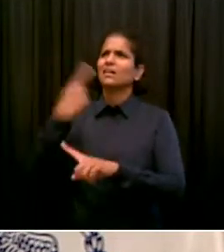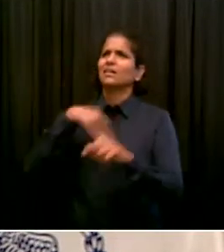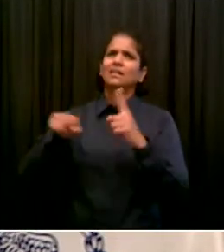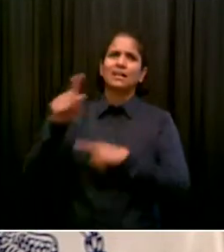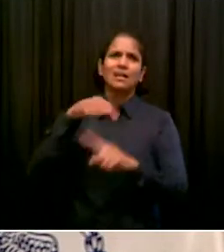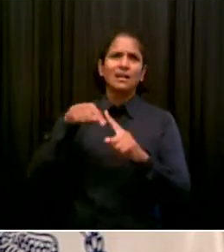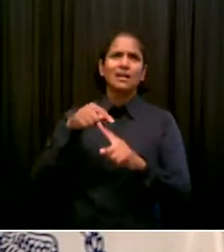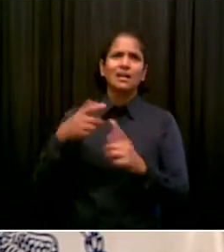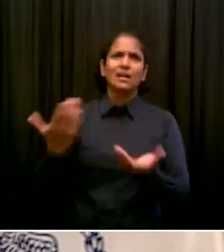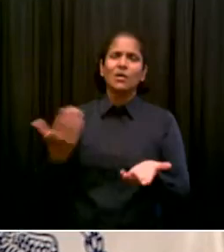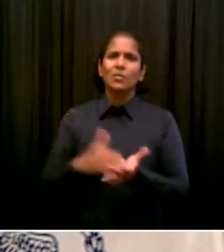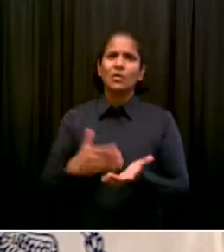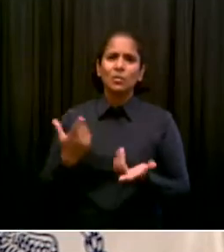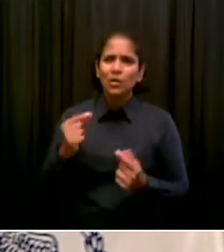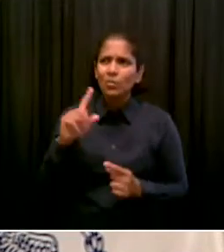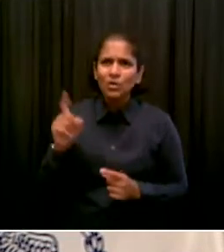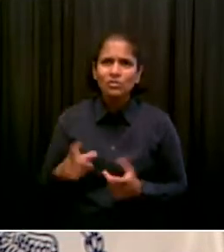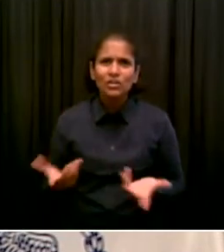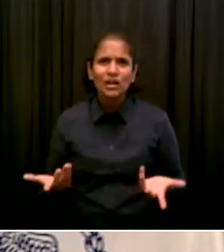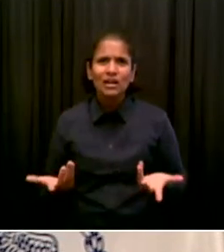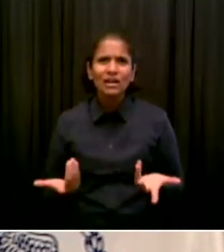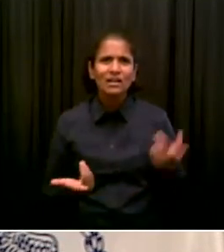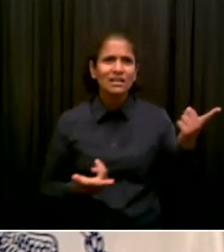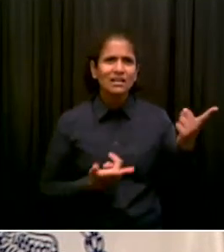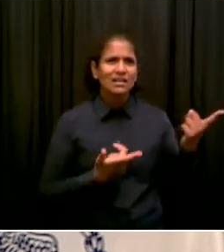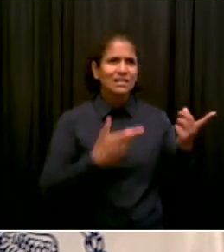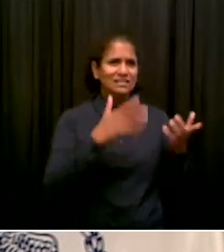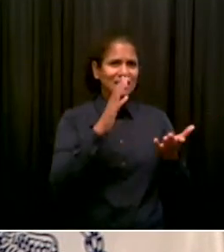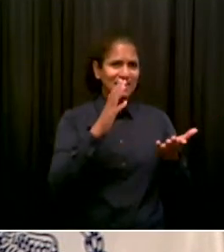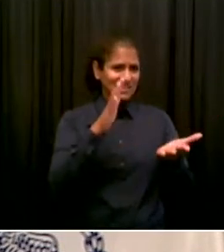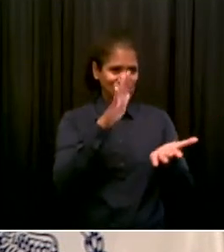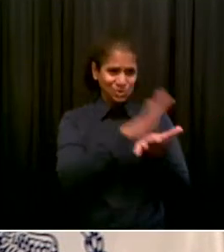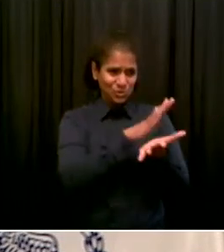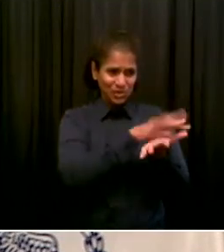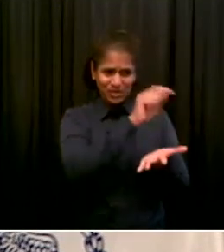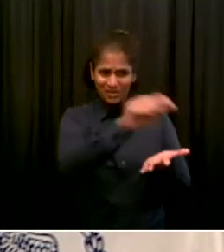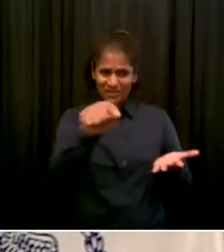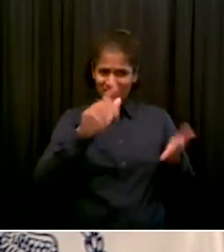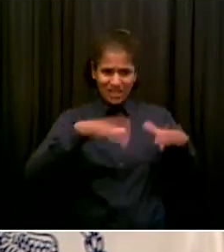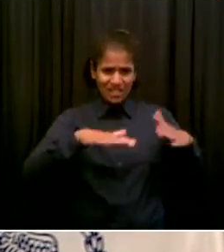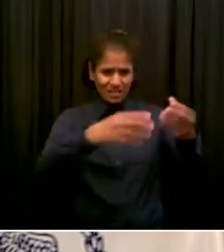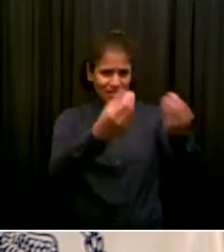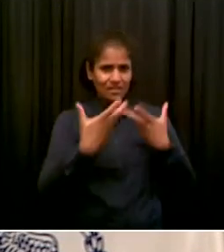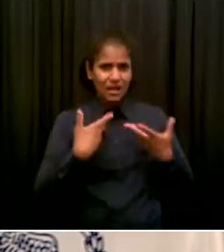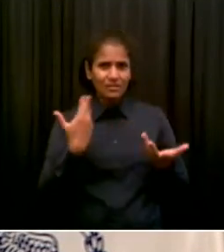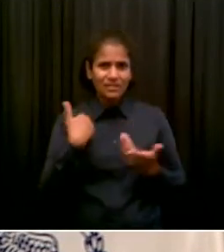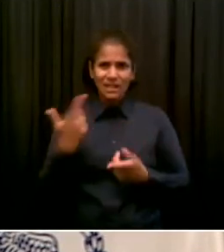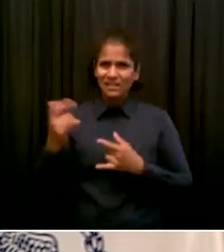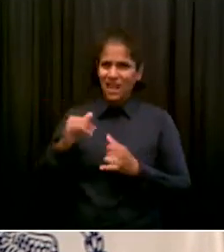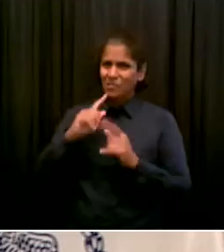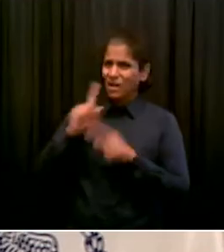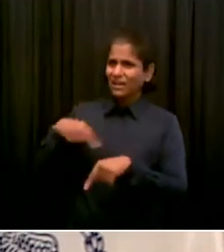SDETUNTS SHOWED UP YESTERDAY? IT IS A CIRCULAR QUESTION.